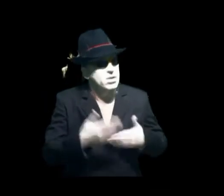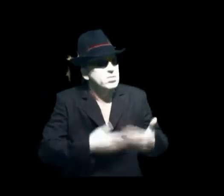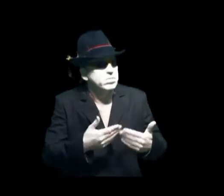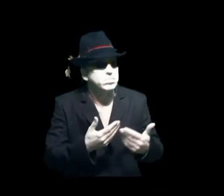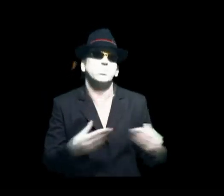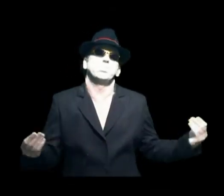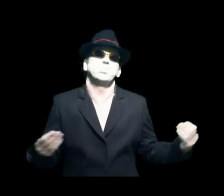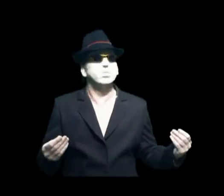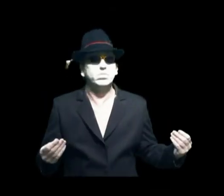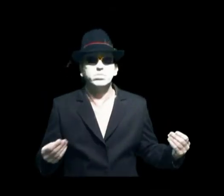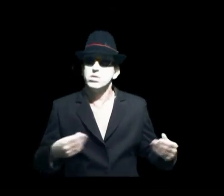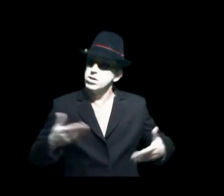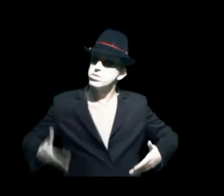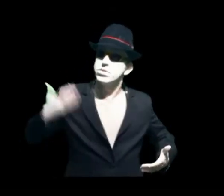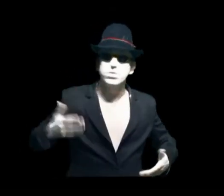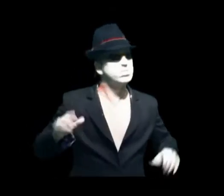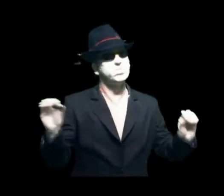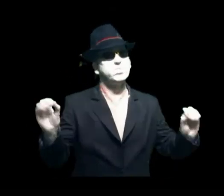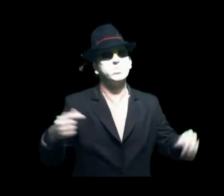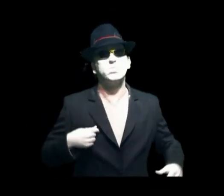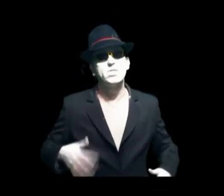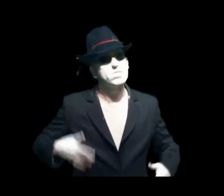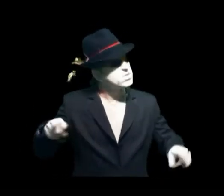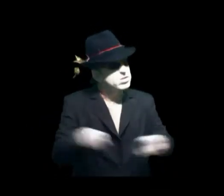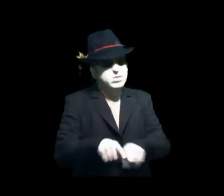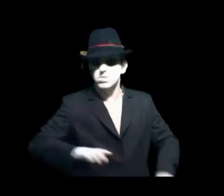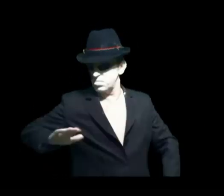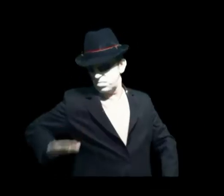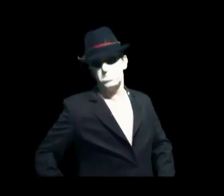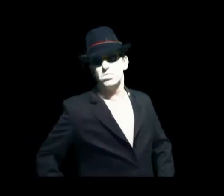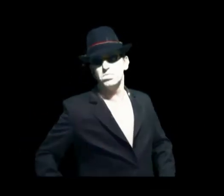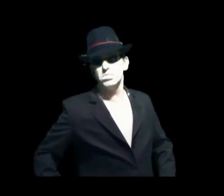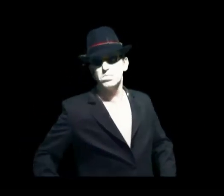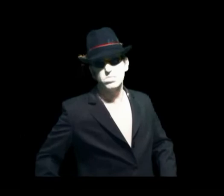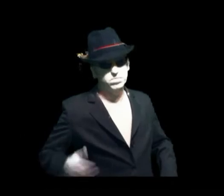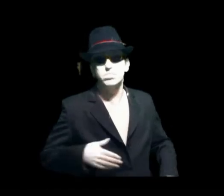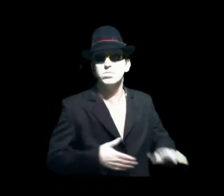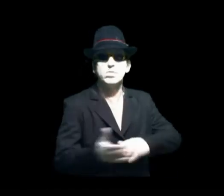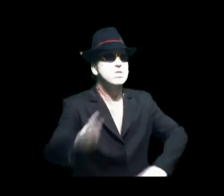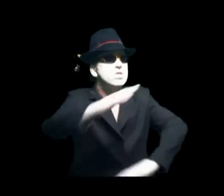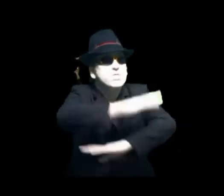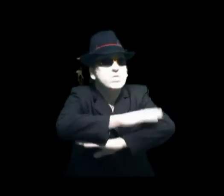this aint no new shit, this is some I've been feeling like this since the second grade when they bussed to that white school